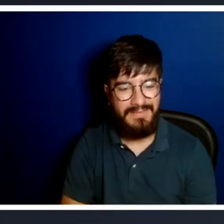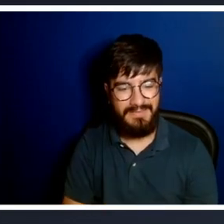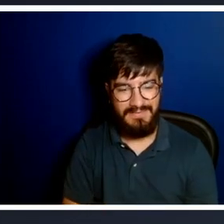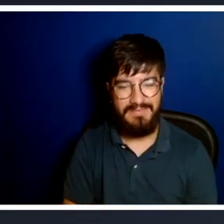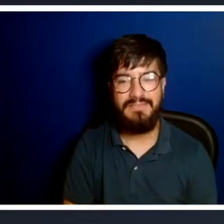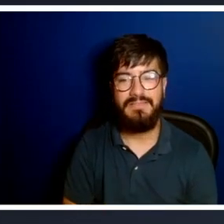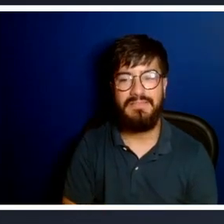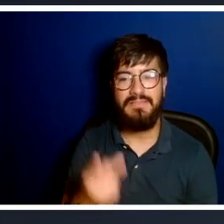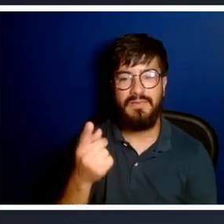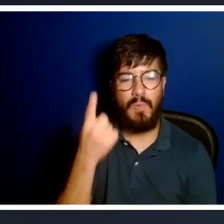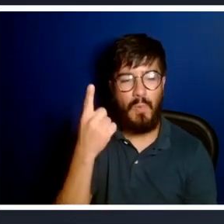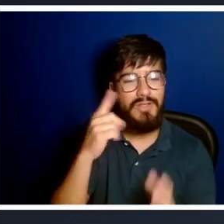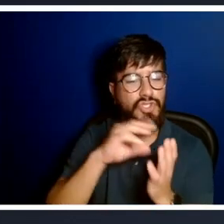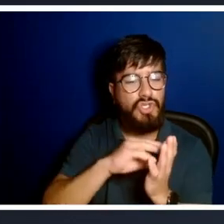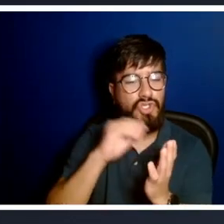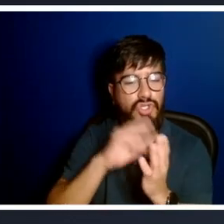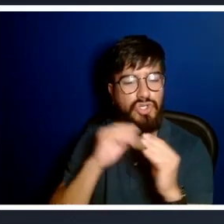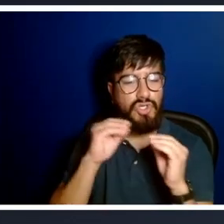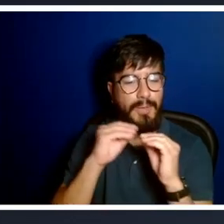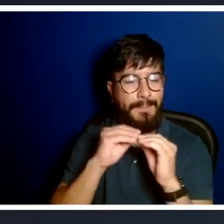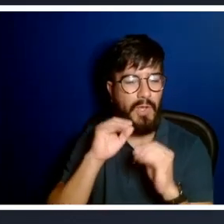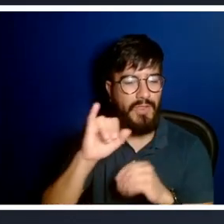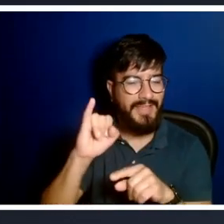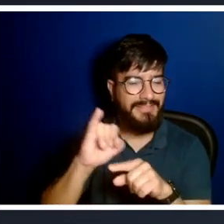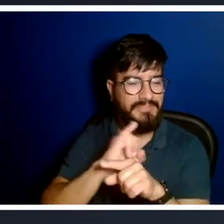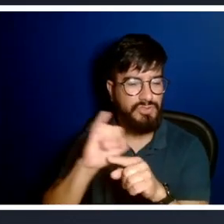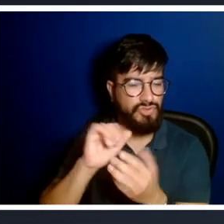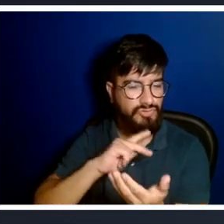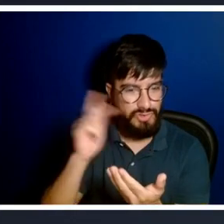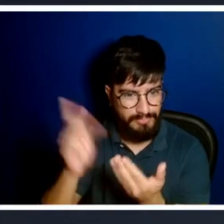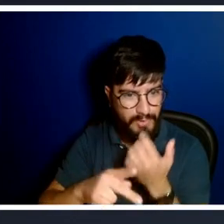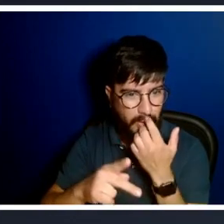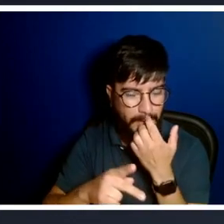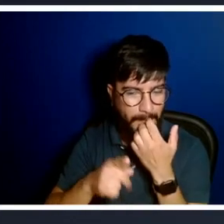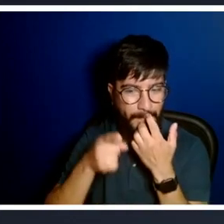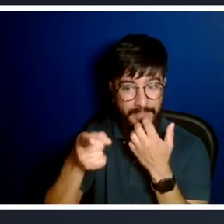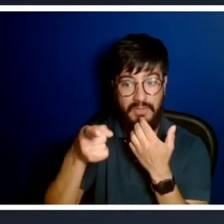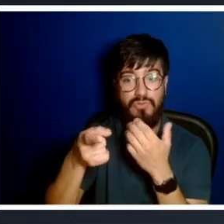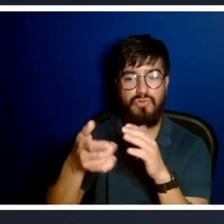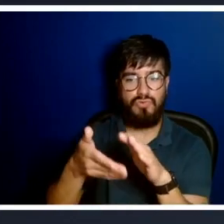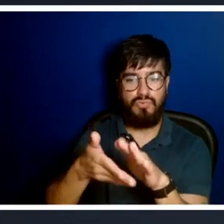learning more about that internship program that you run at the Environmental Research Center. I